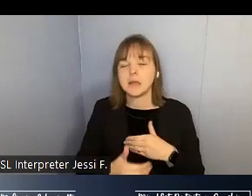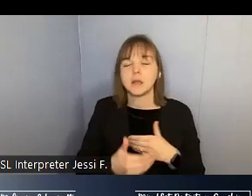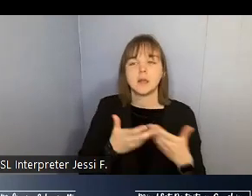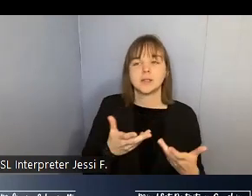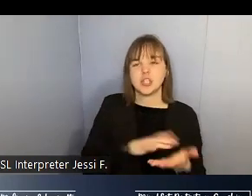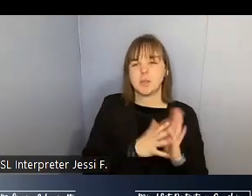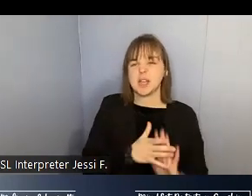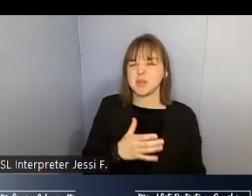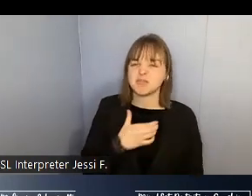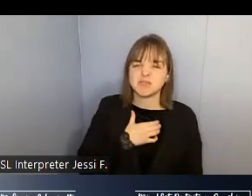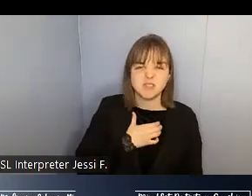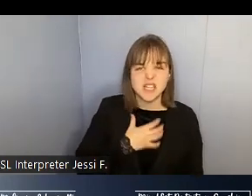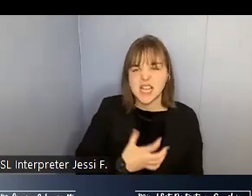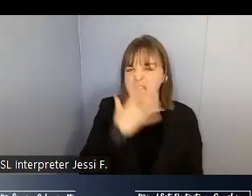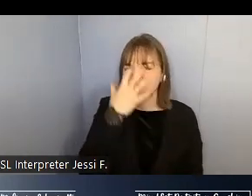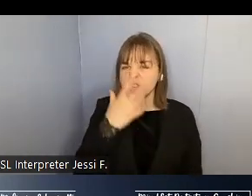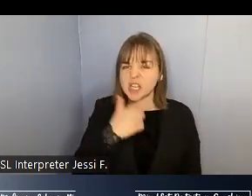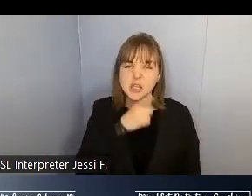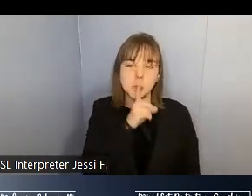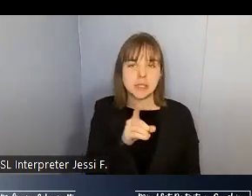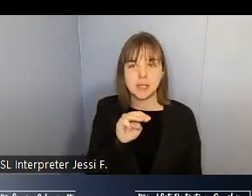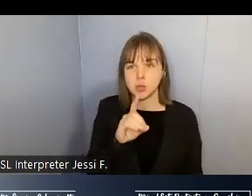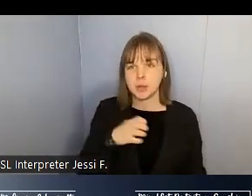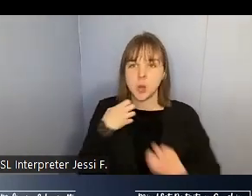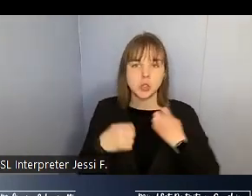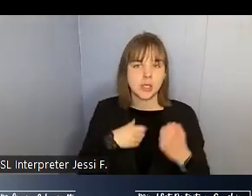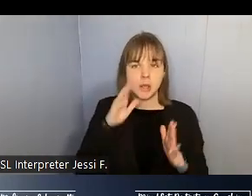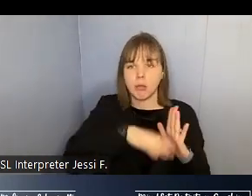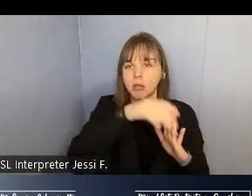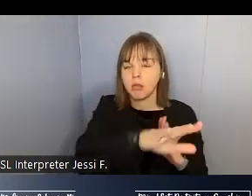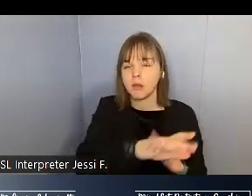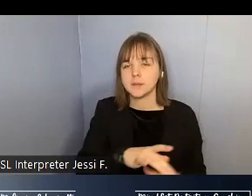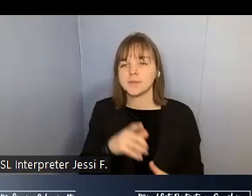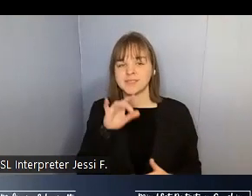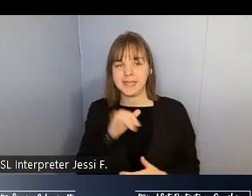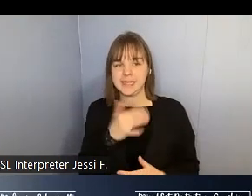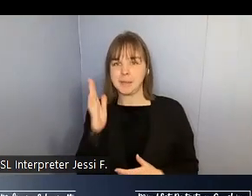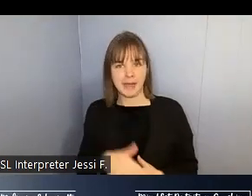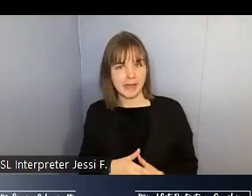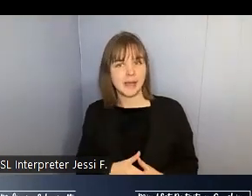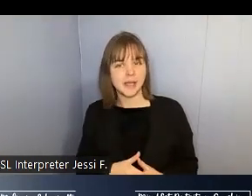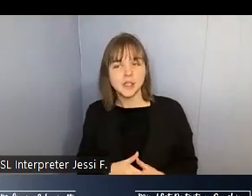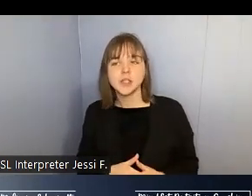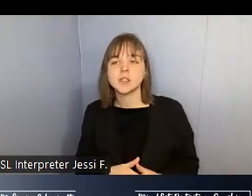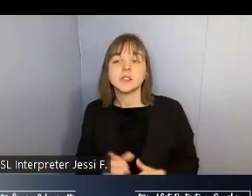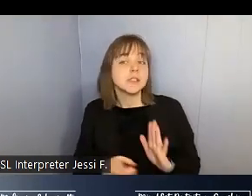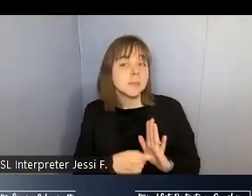Your sleep starts to suffer. This is not a good, healthy place to be. And this is the place where people try to live the majority of their lives.